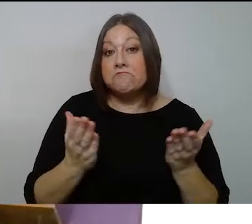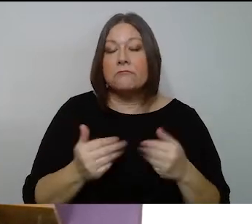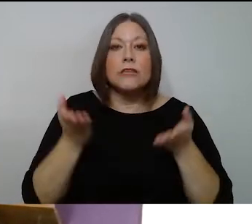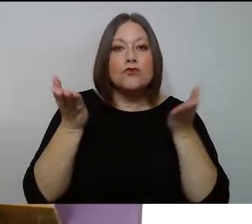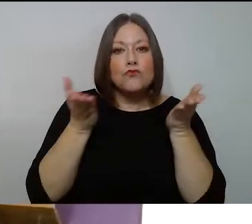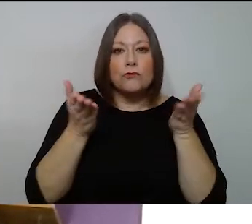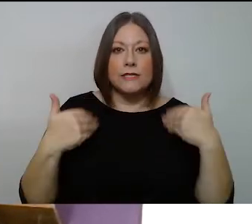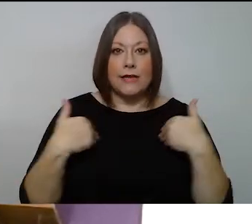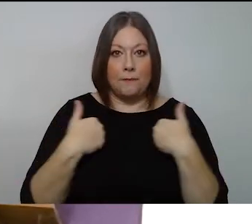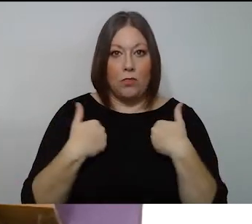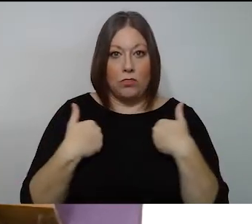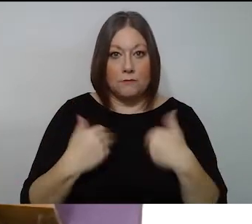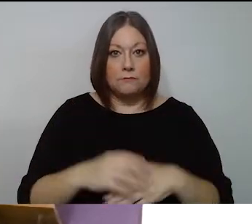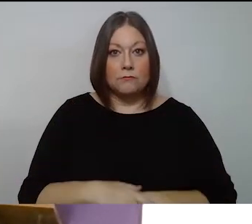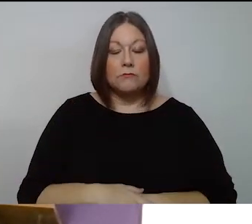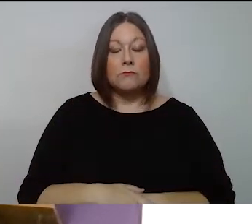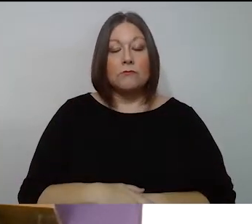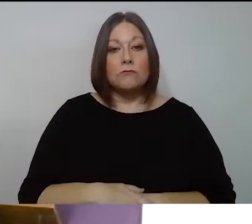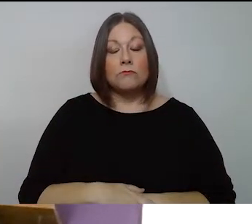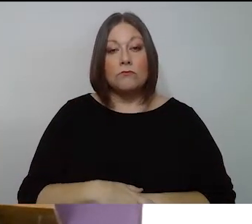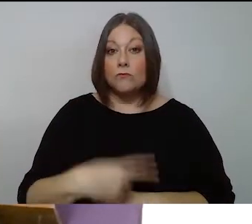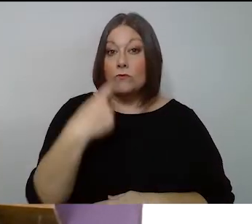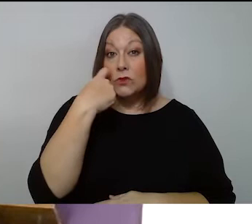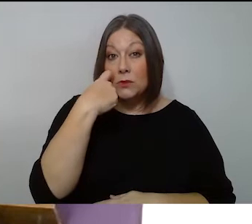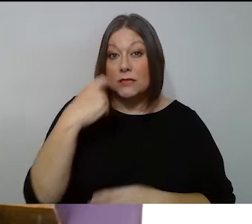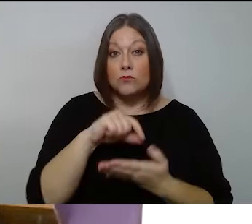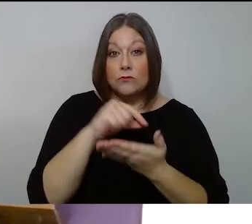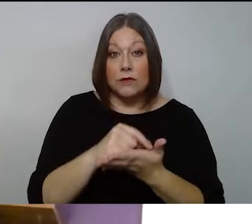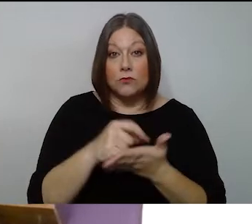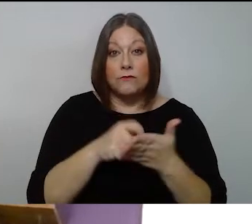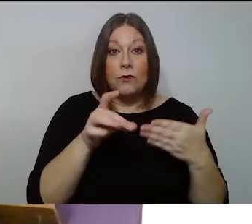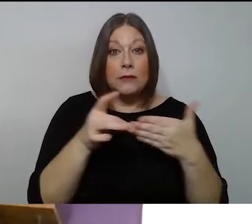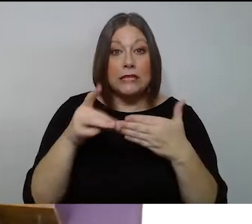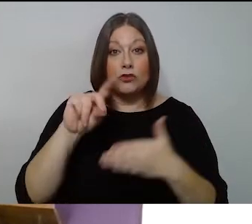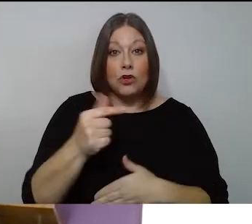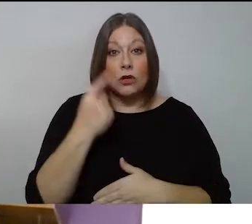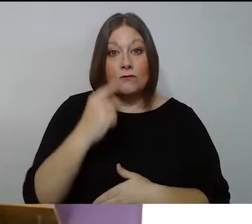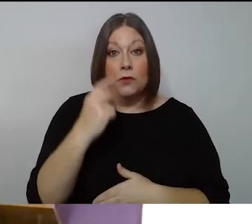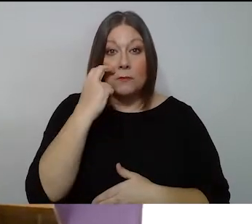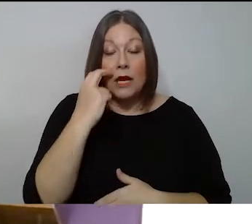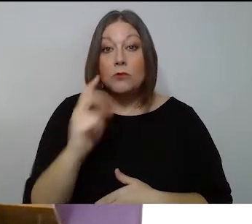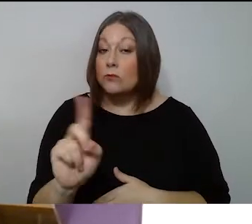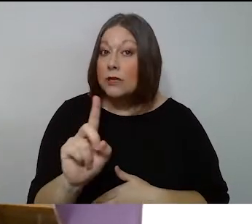a service animal. I recently graduated from Leader Dogs For The Blind located in Rochester Michigan